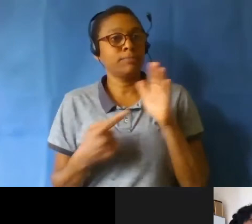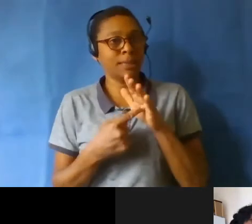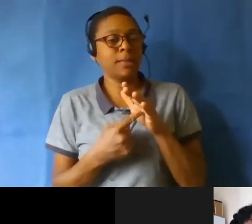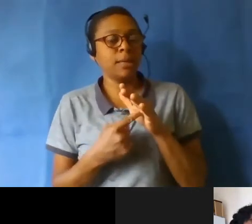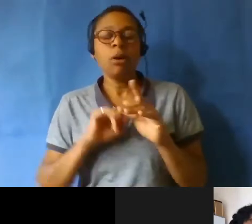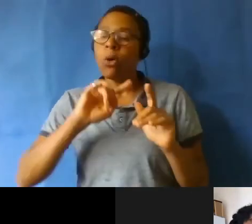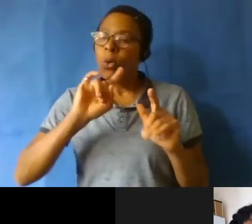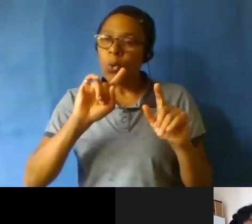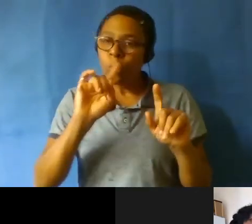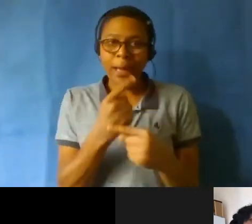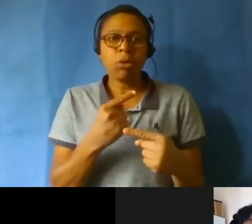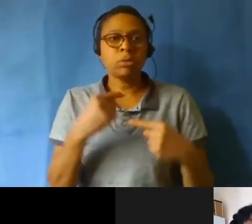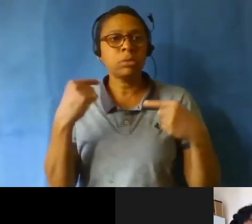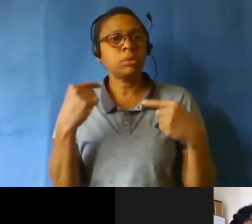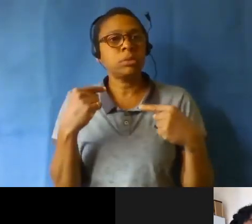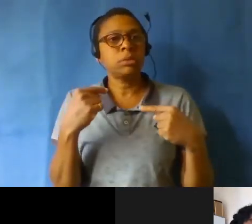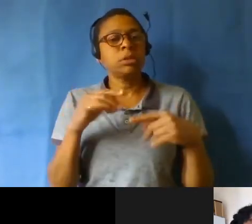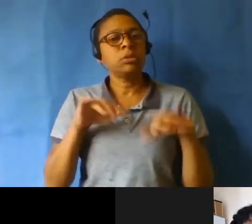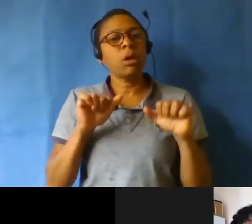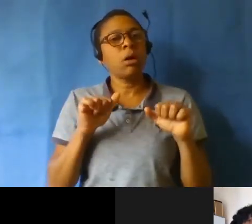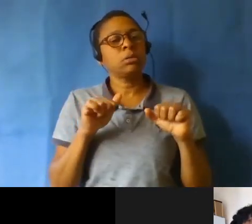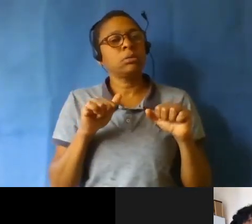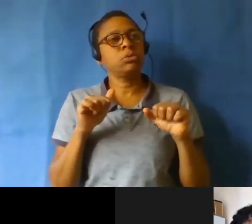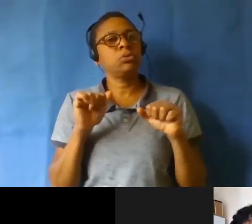into a trap laid by white supremacy because there's loads of those around